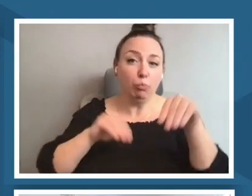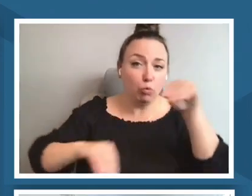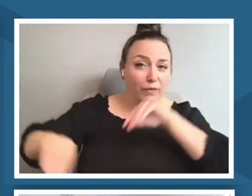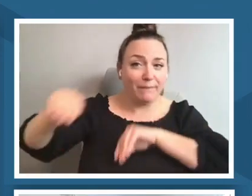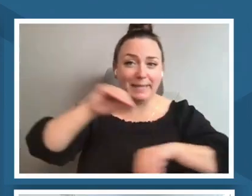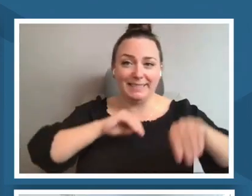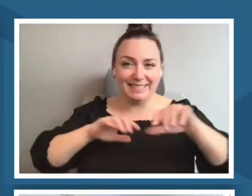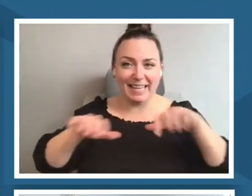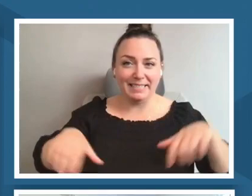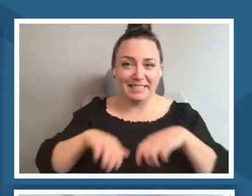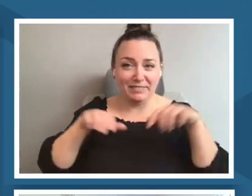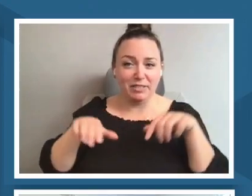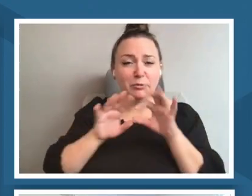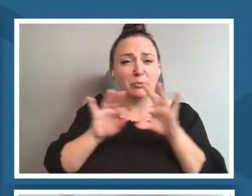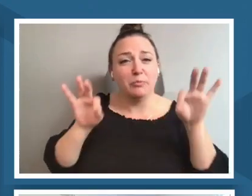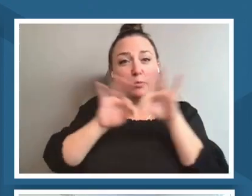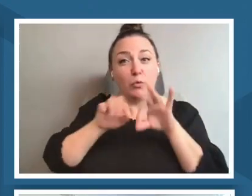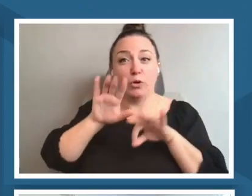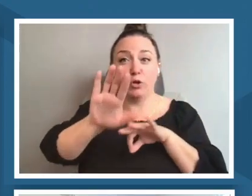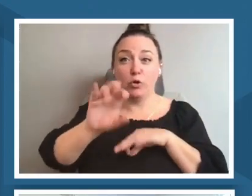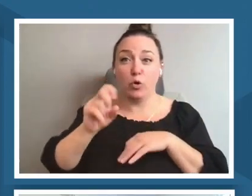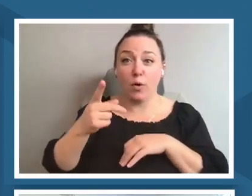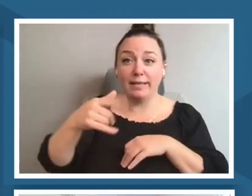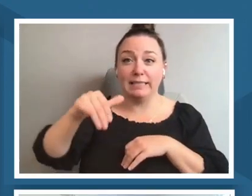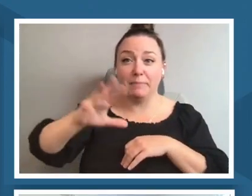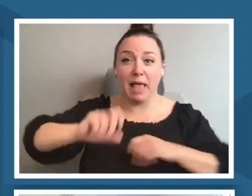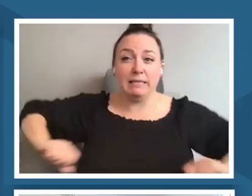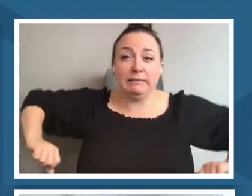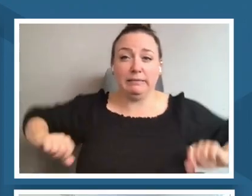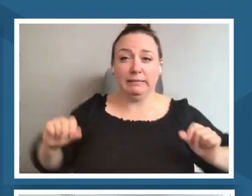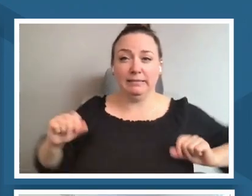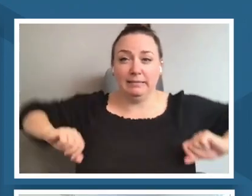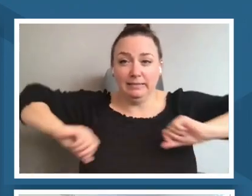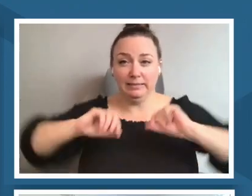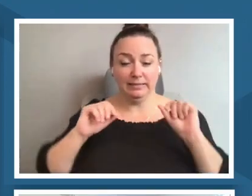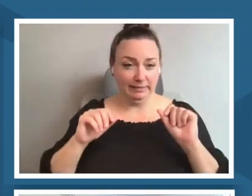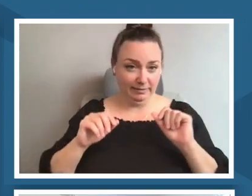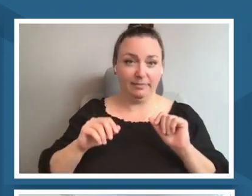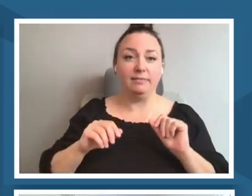clear an area for movement